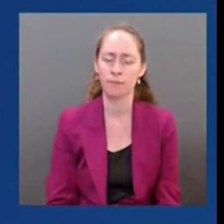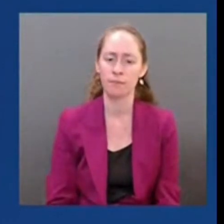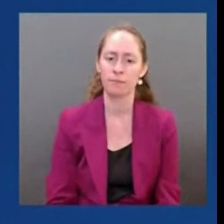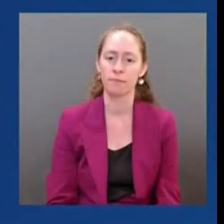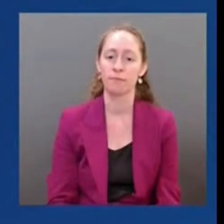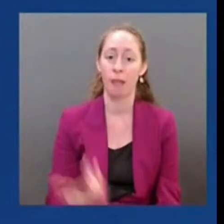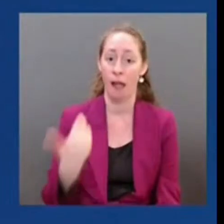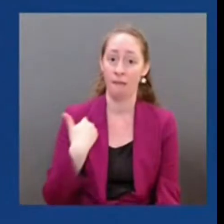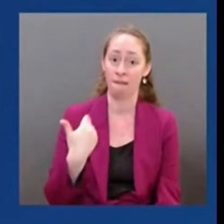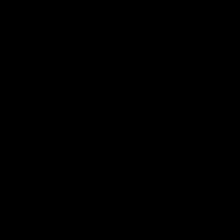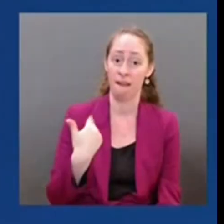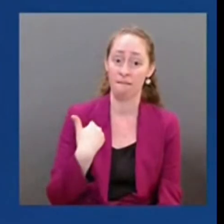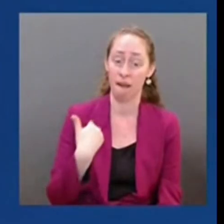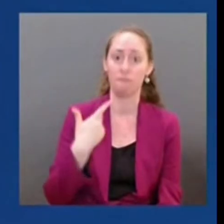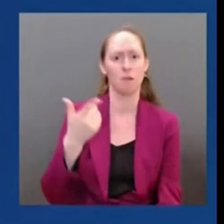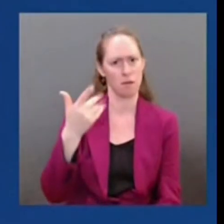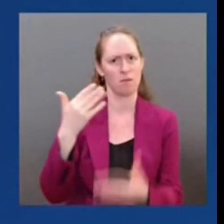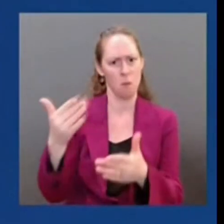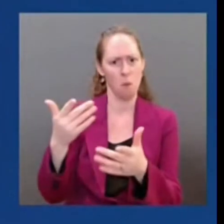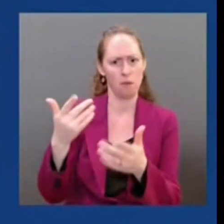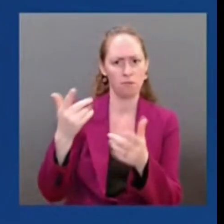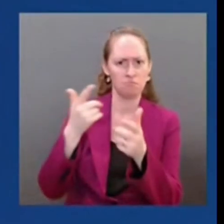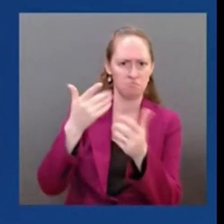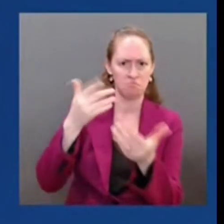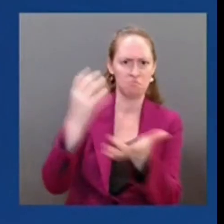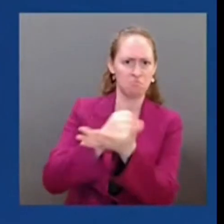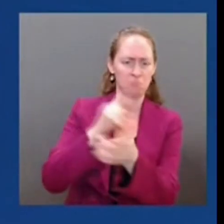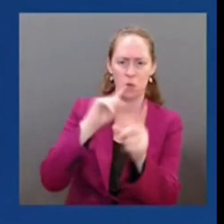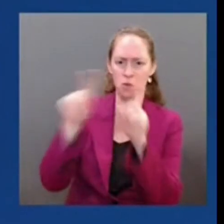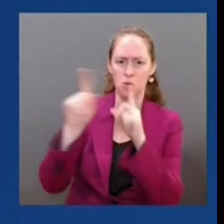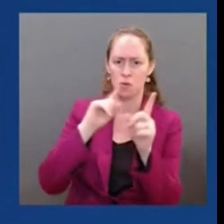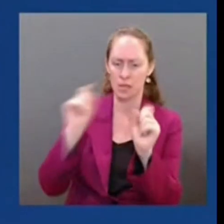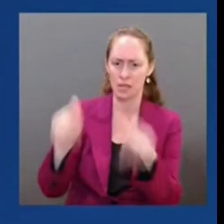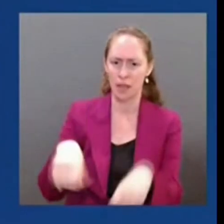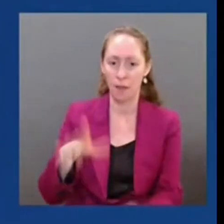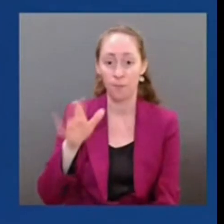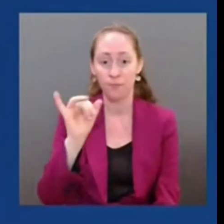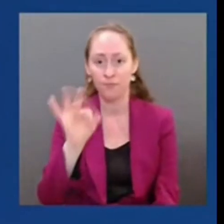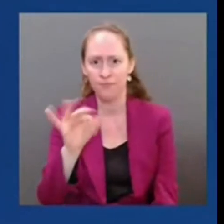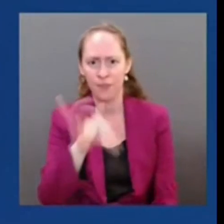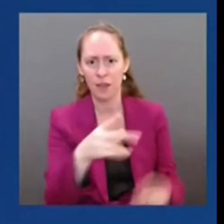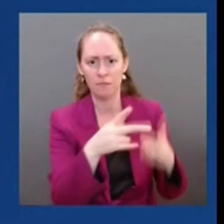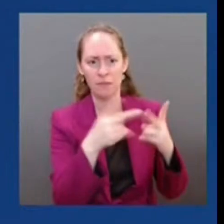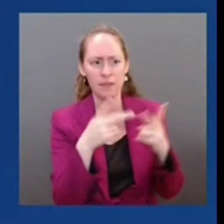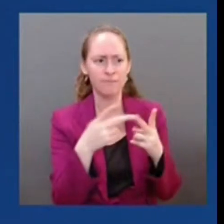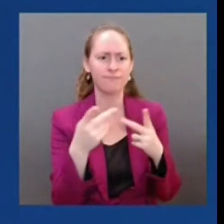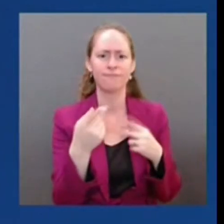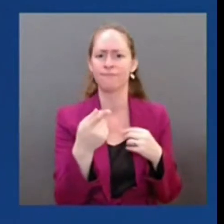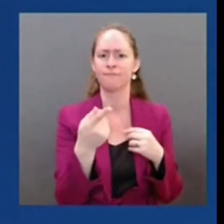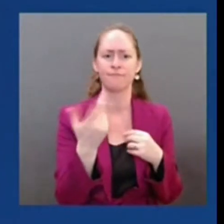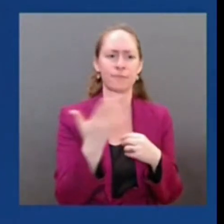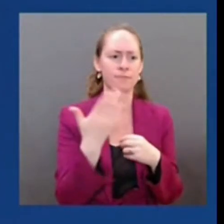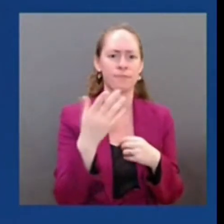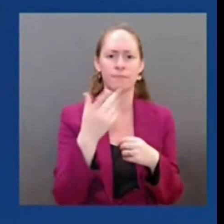SUPPLY'S ADEQUATE OR NOT, WE ARE TRACKING VERY CLOSELY